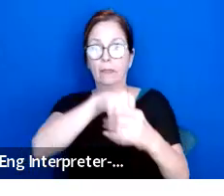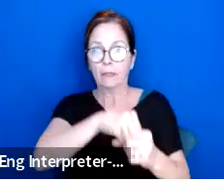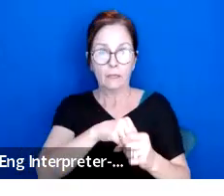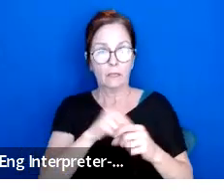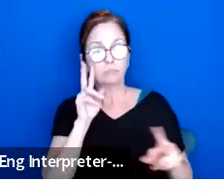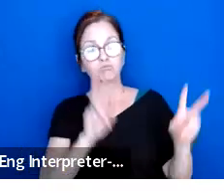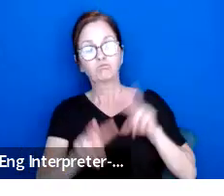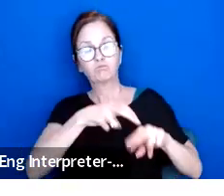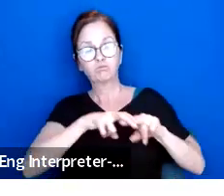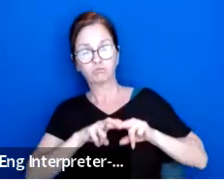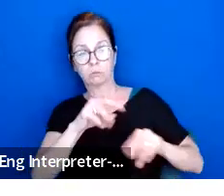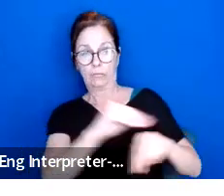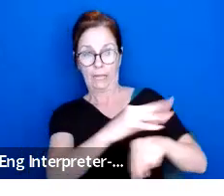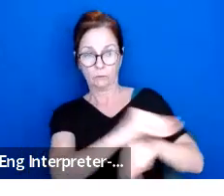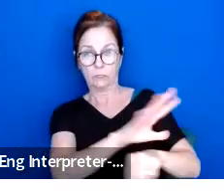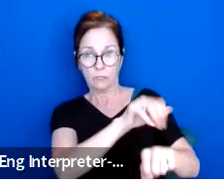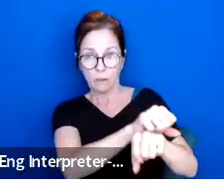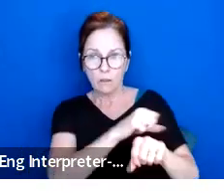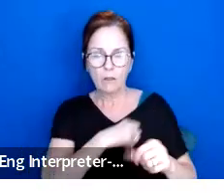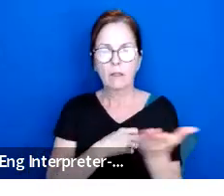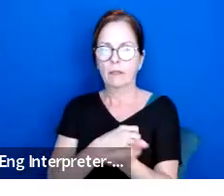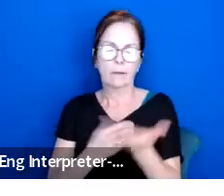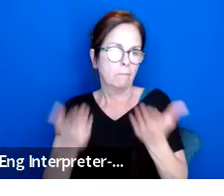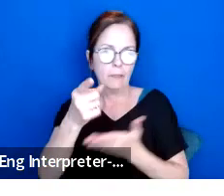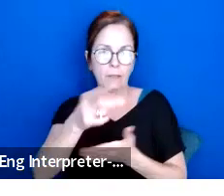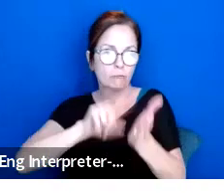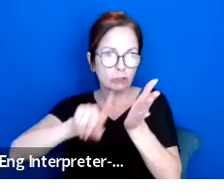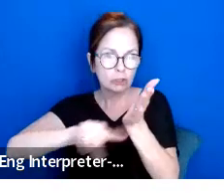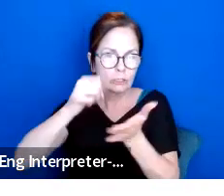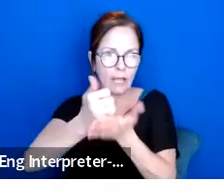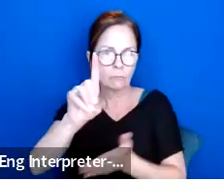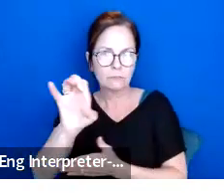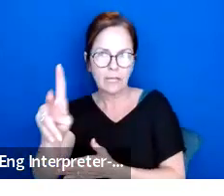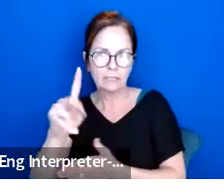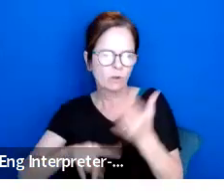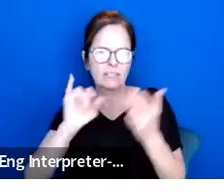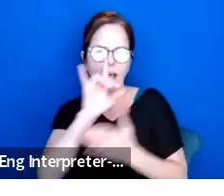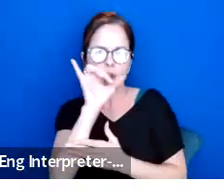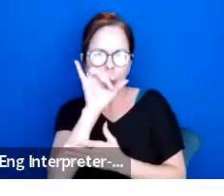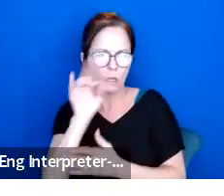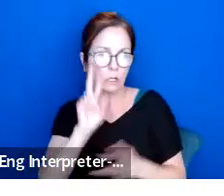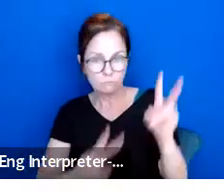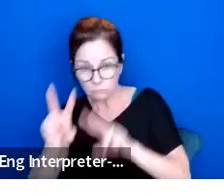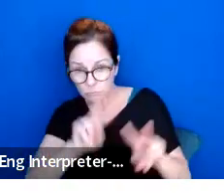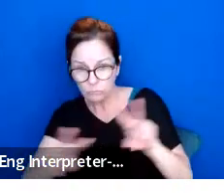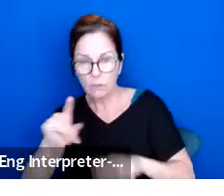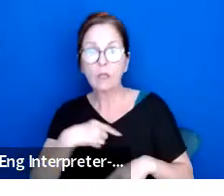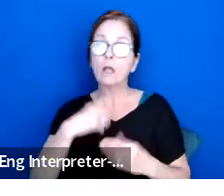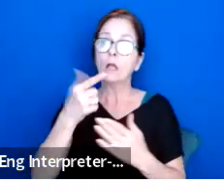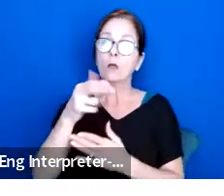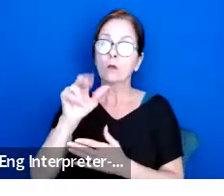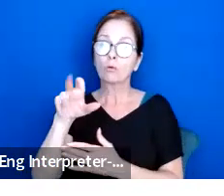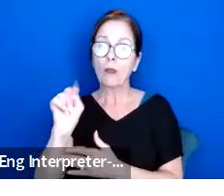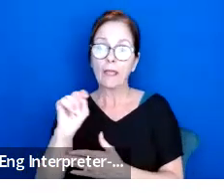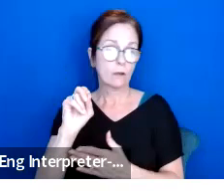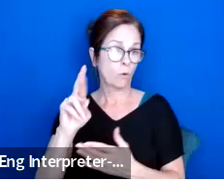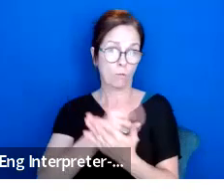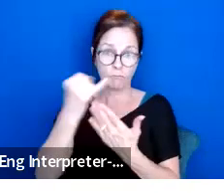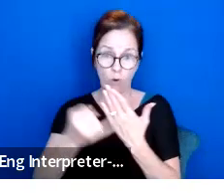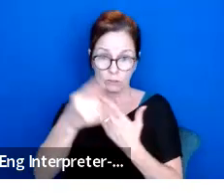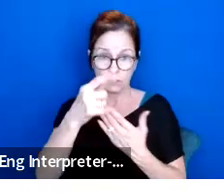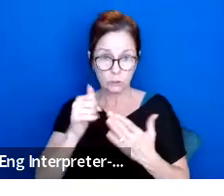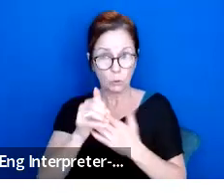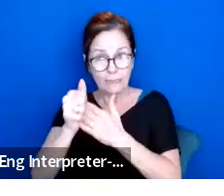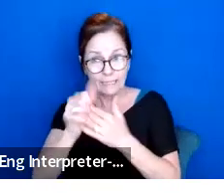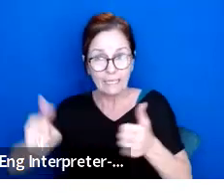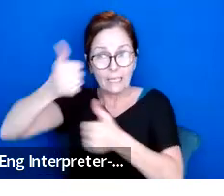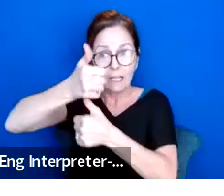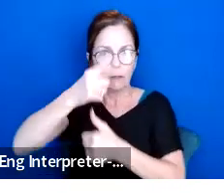They may look at a grant or project that you are leading as part of your work as a DEE coordinator.